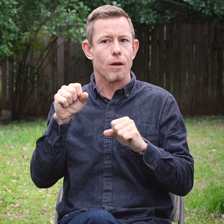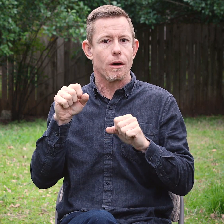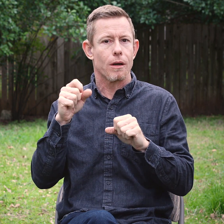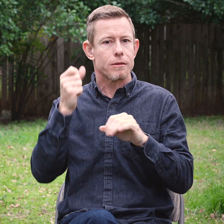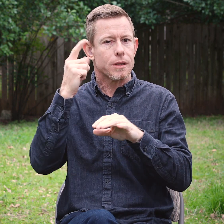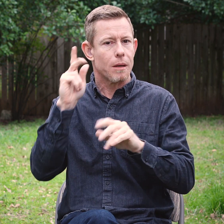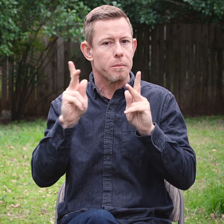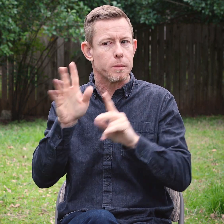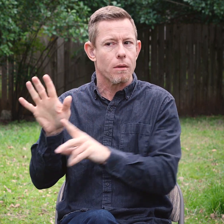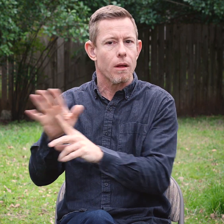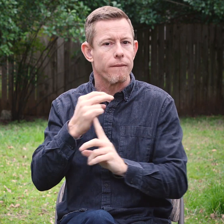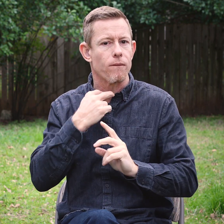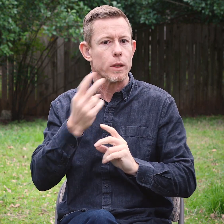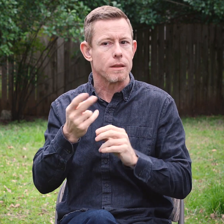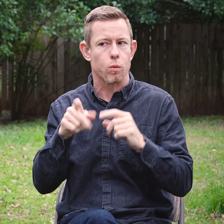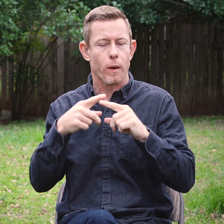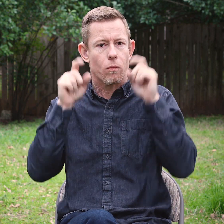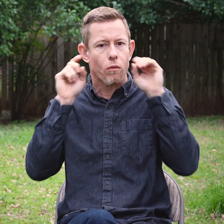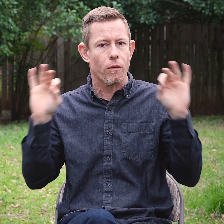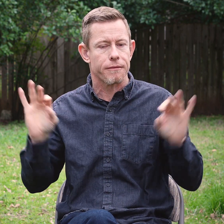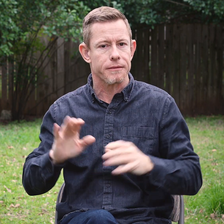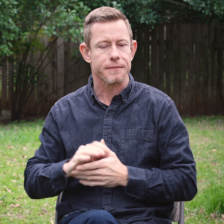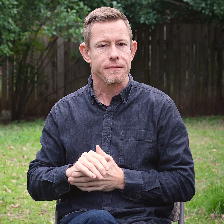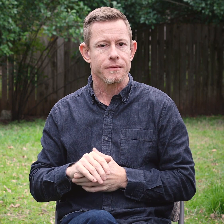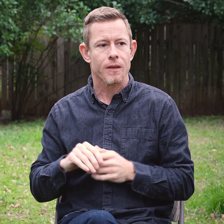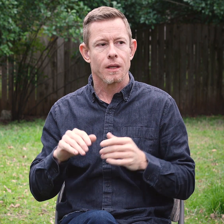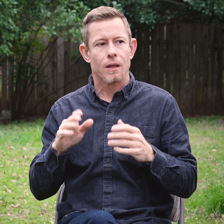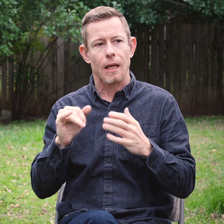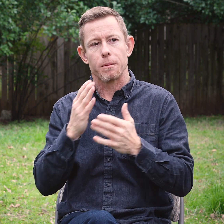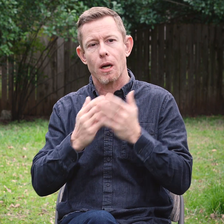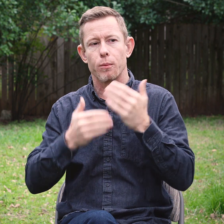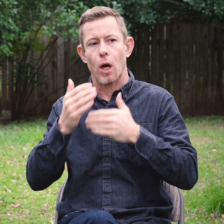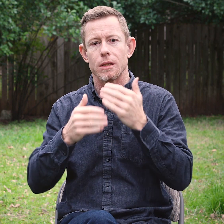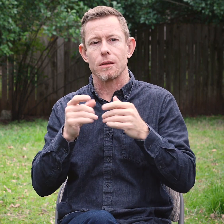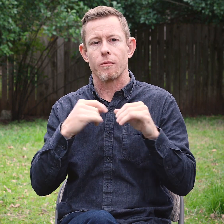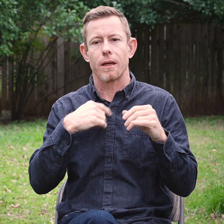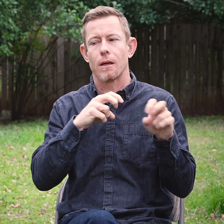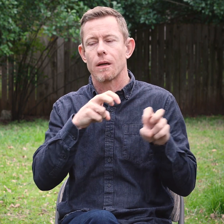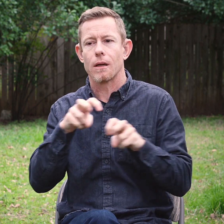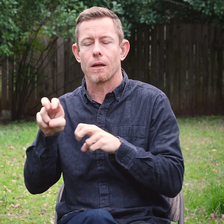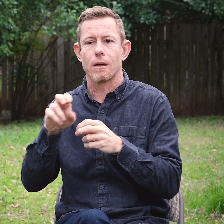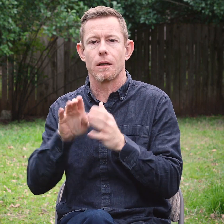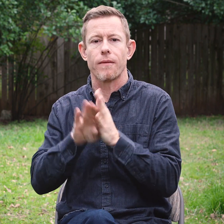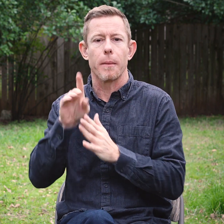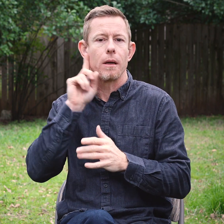I discovered I could understand ASL better and understand even their voices better when my hearing aids were off.